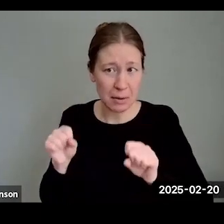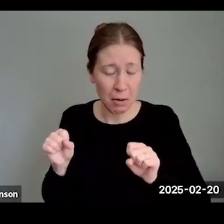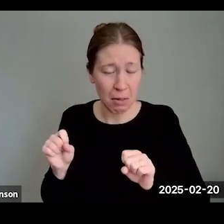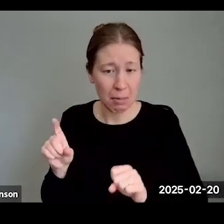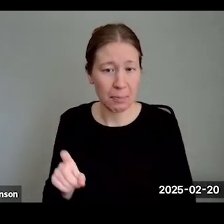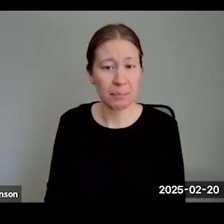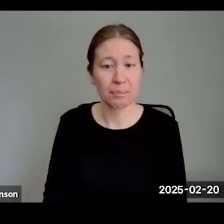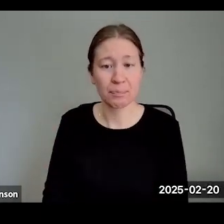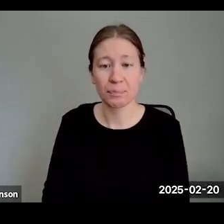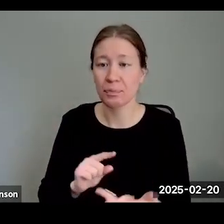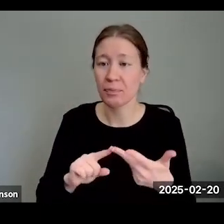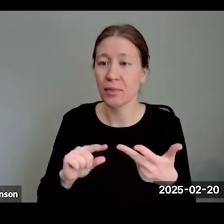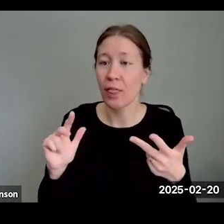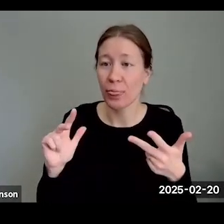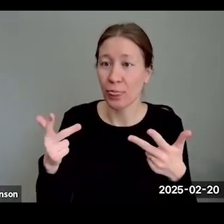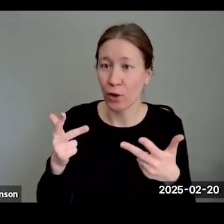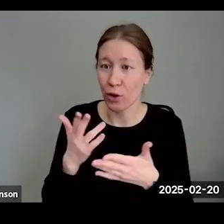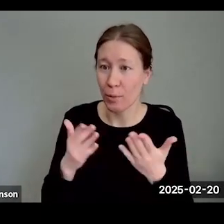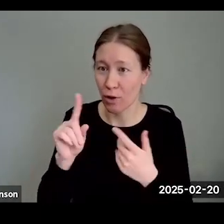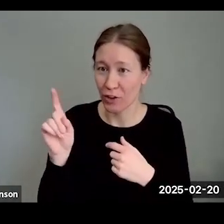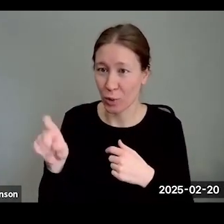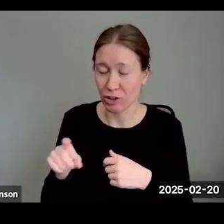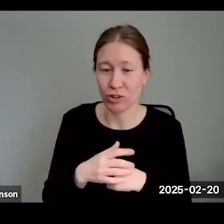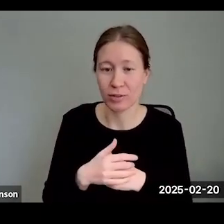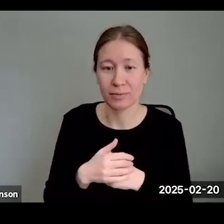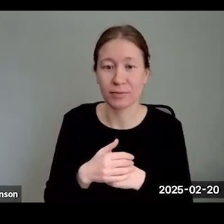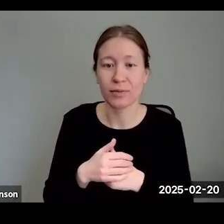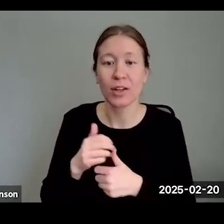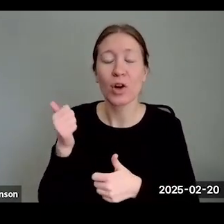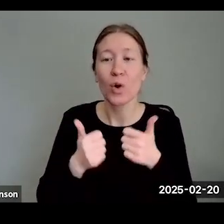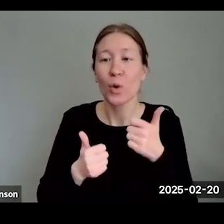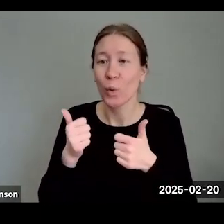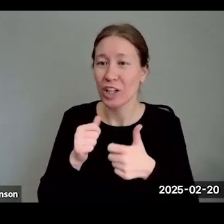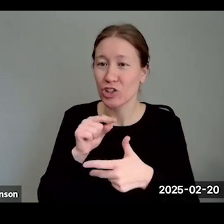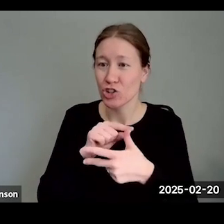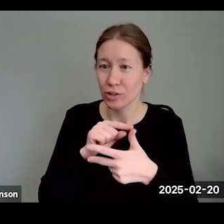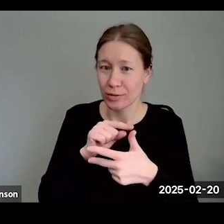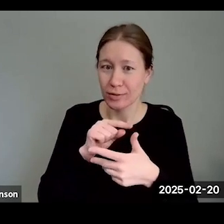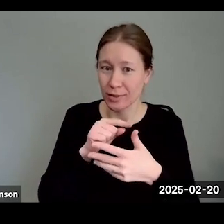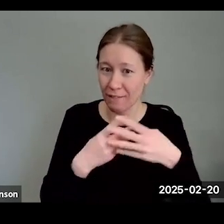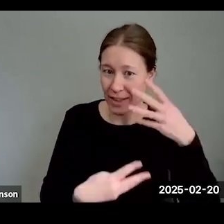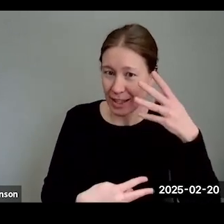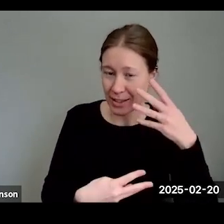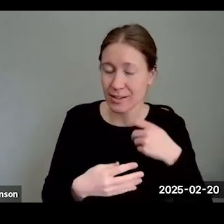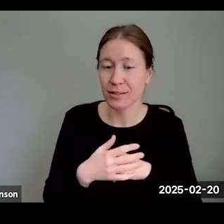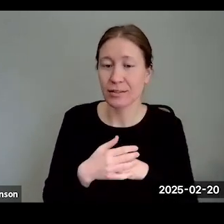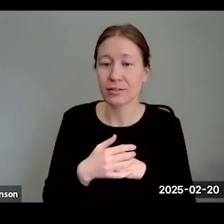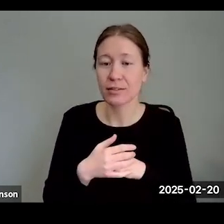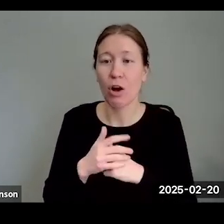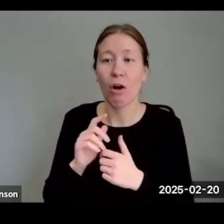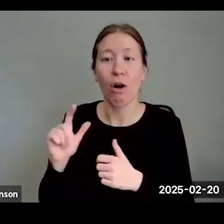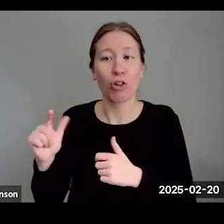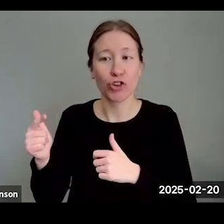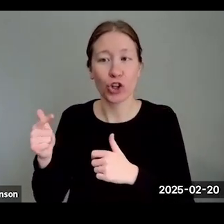And the third part of our question. Which of these alternative accommodation options may be equally effective?